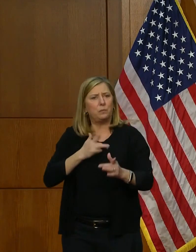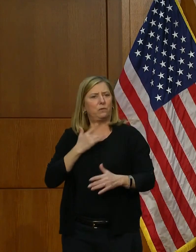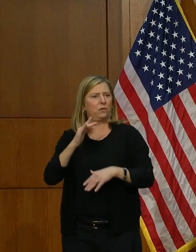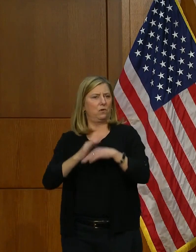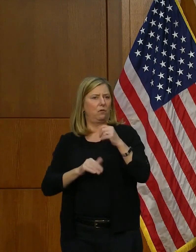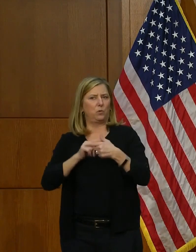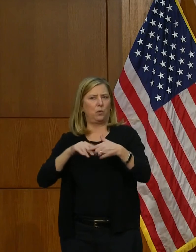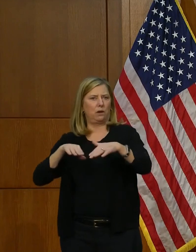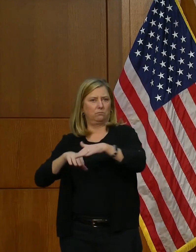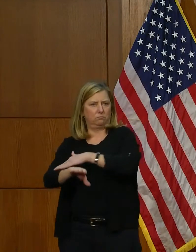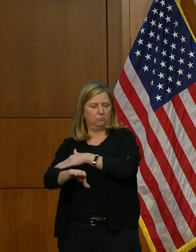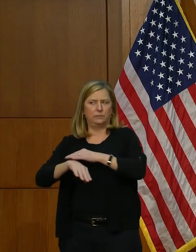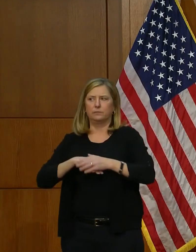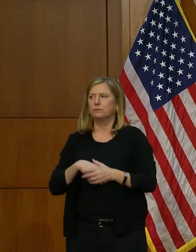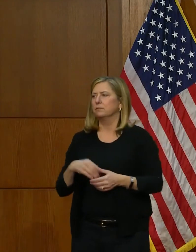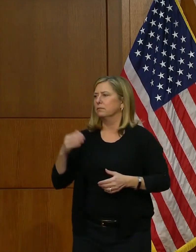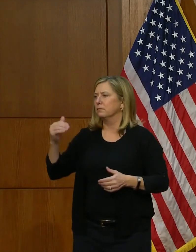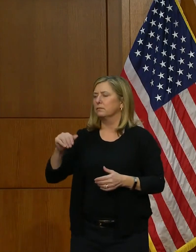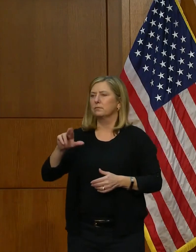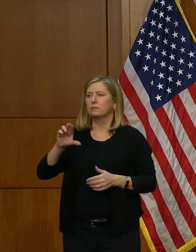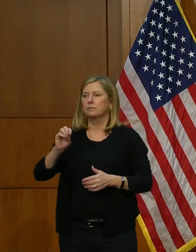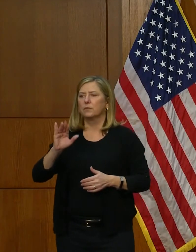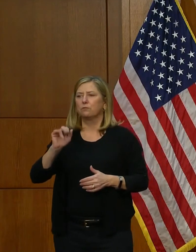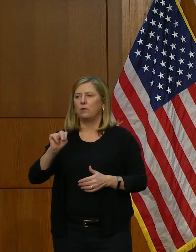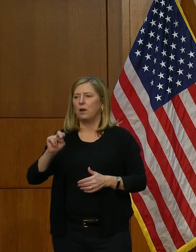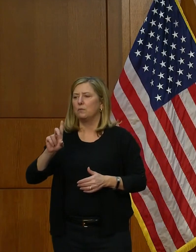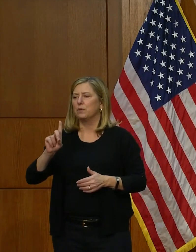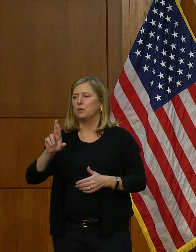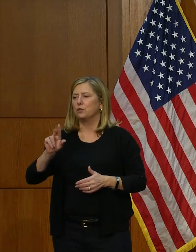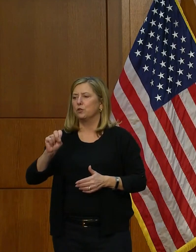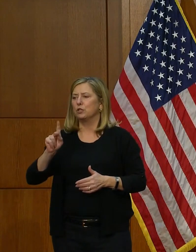PEOPLE ARE COMFORTABLE ON THE